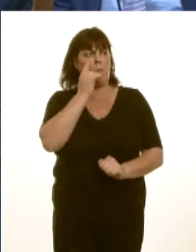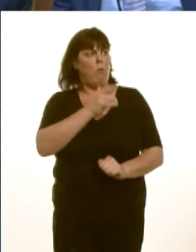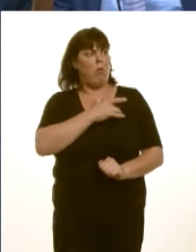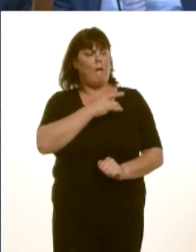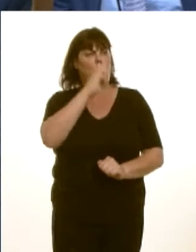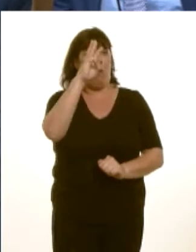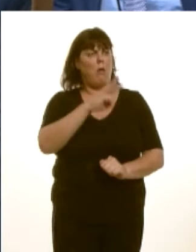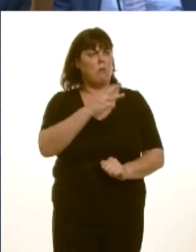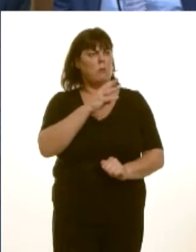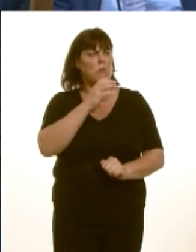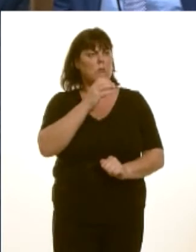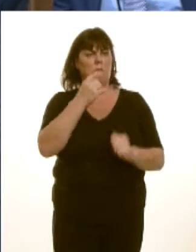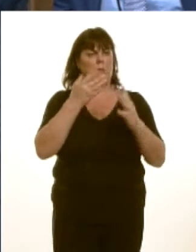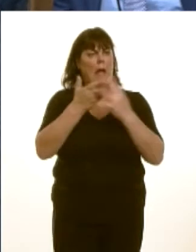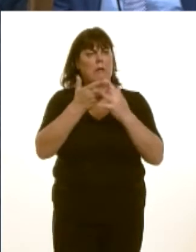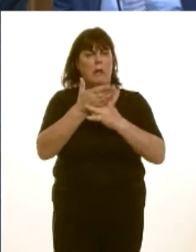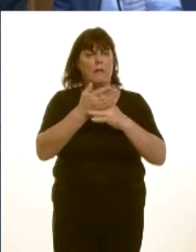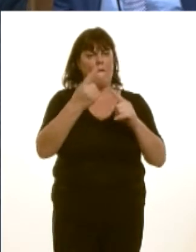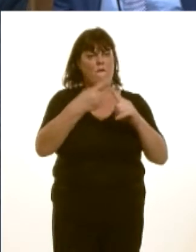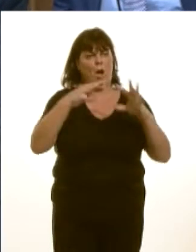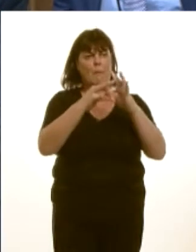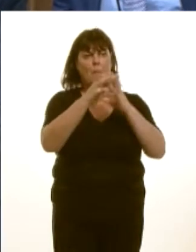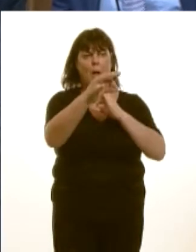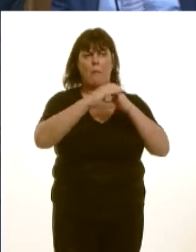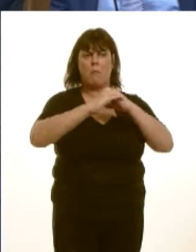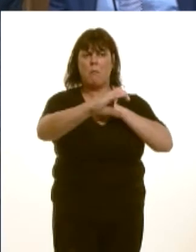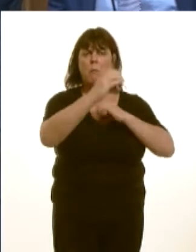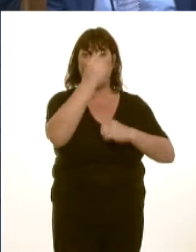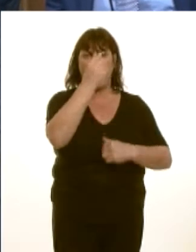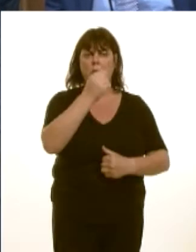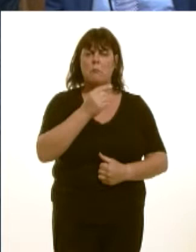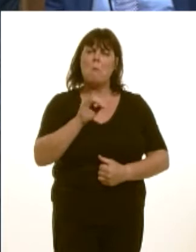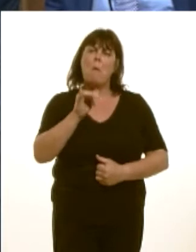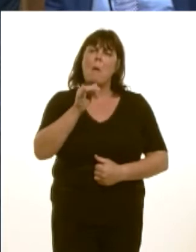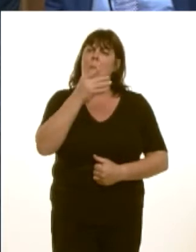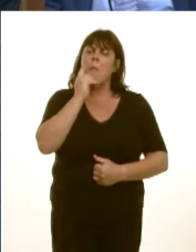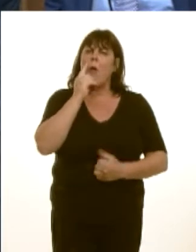I am not surprised that people are not using fast fibre broadband as they should, probably because they do not have access to it yet.